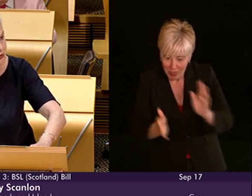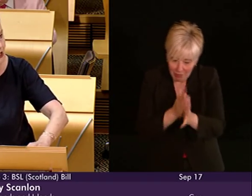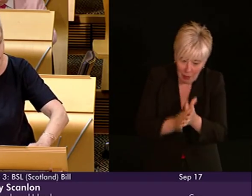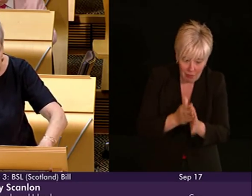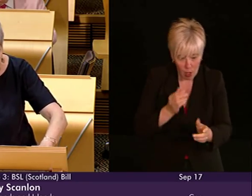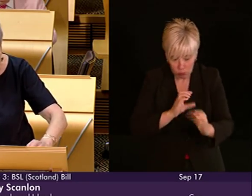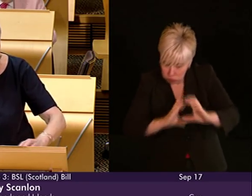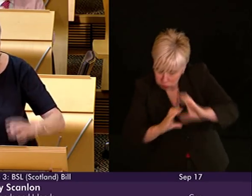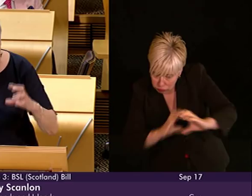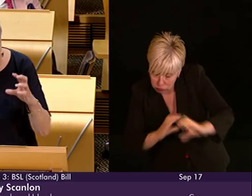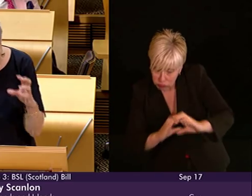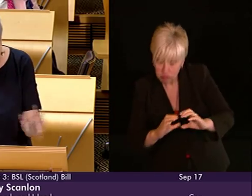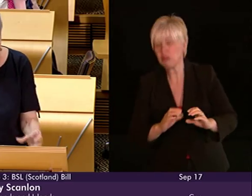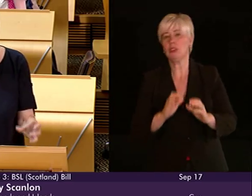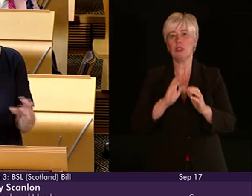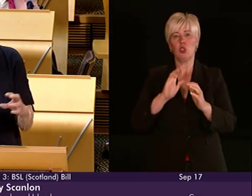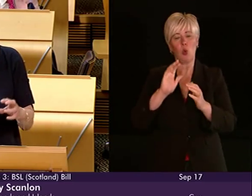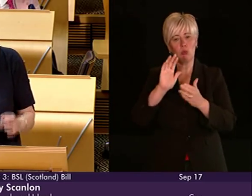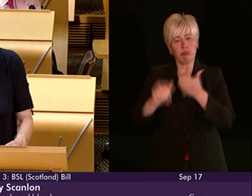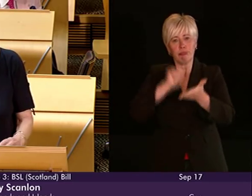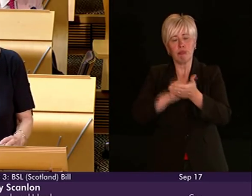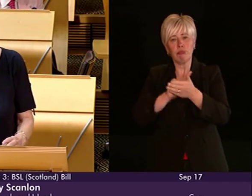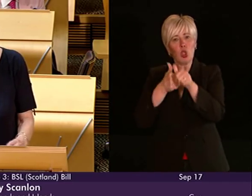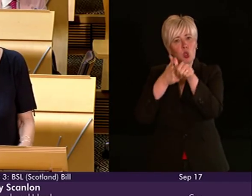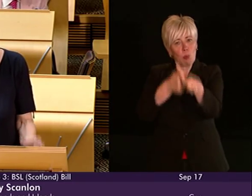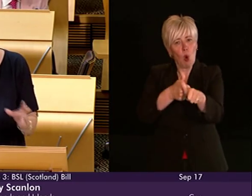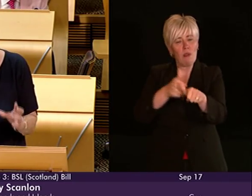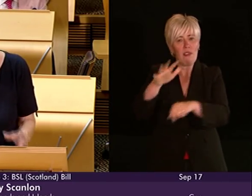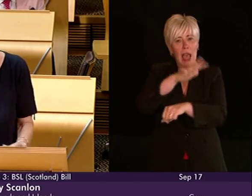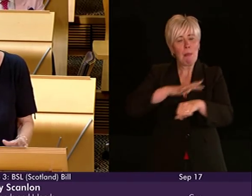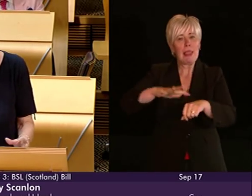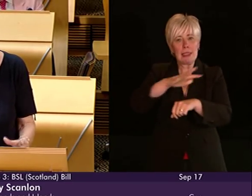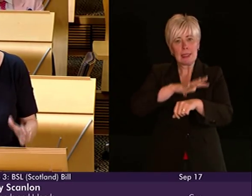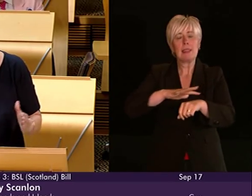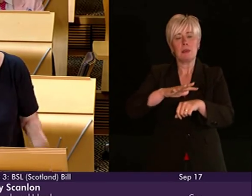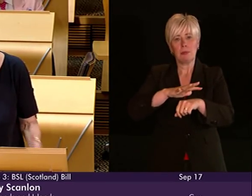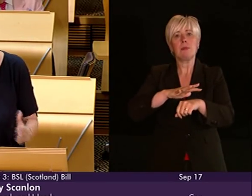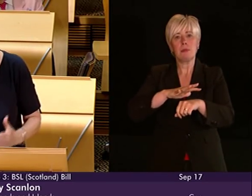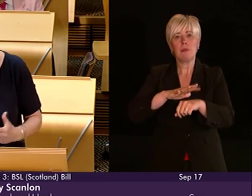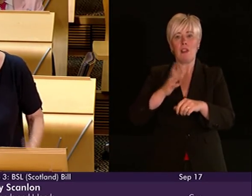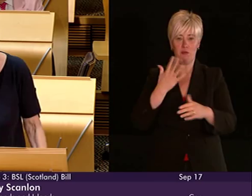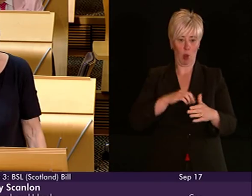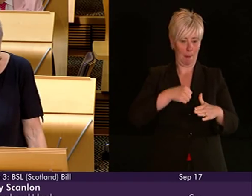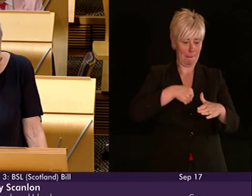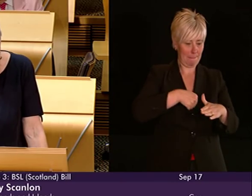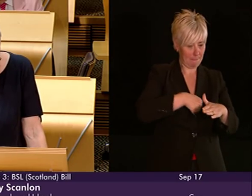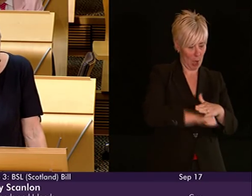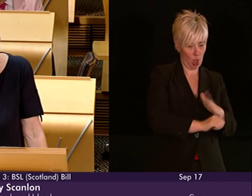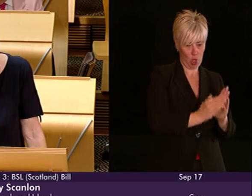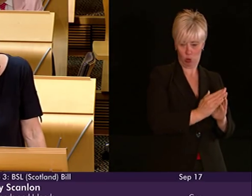That is the appropriate support for families, particularly from birth to pre-school.